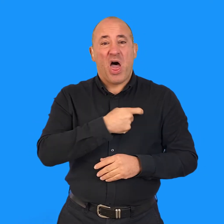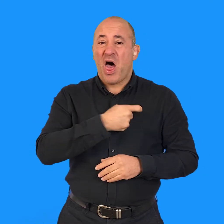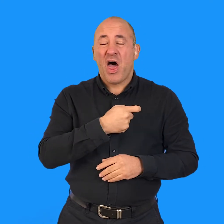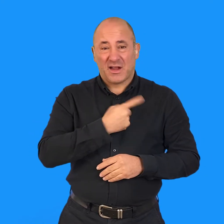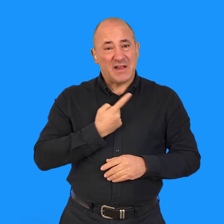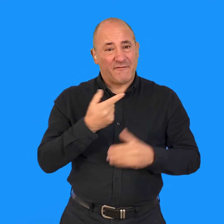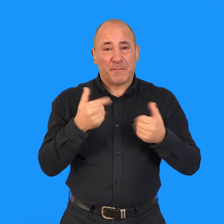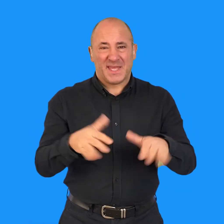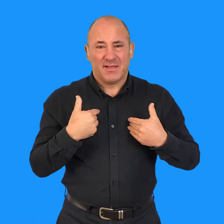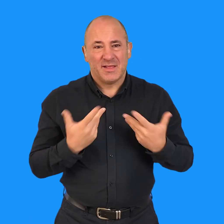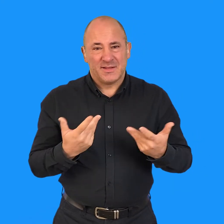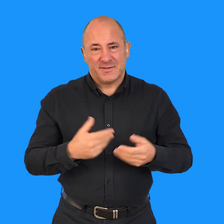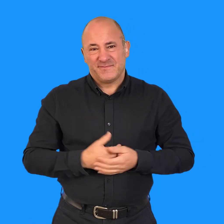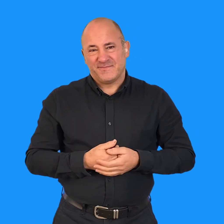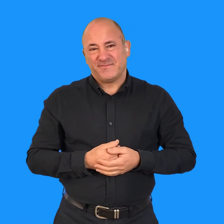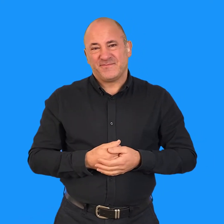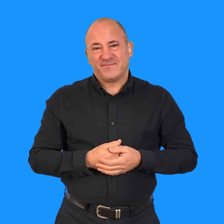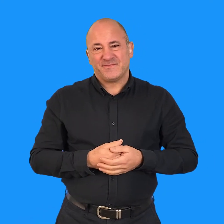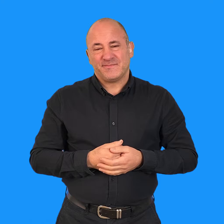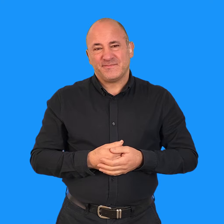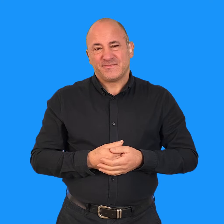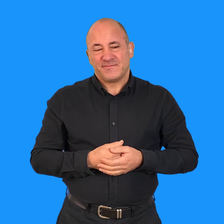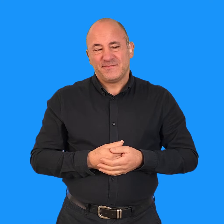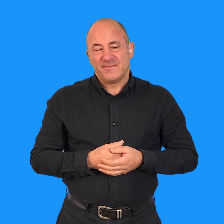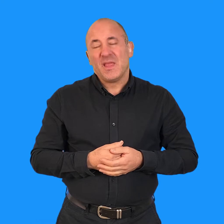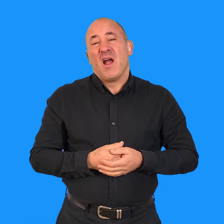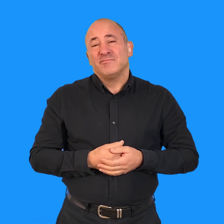to every audience member was this kind of,